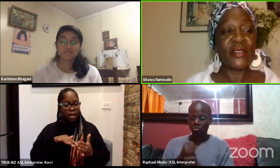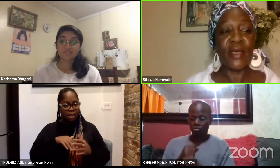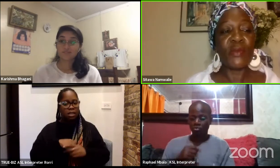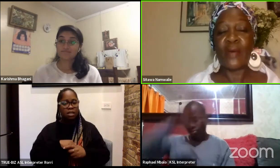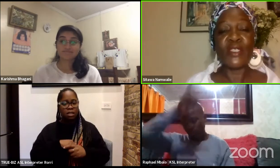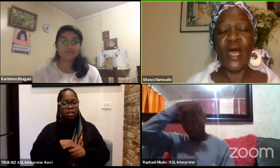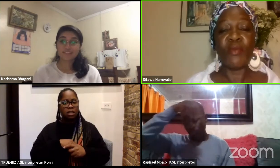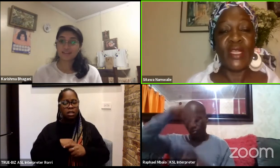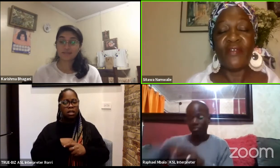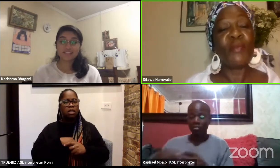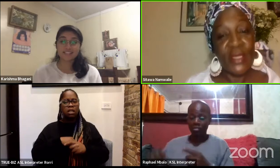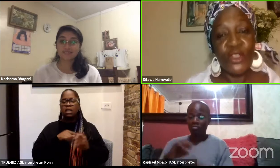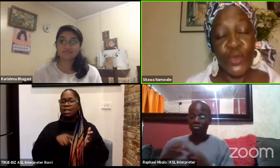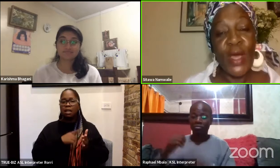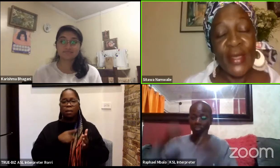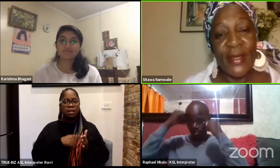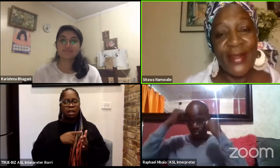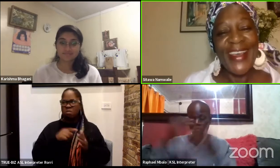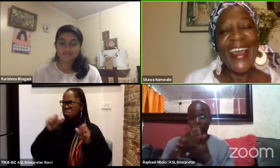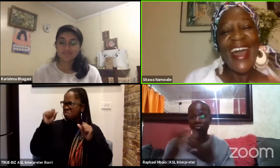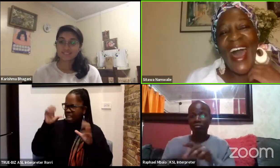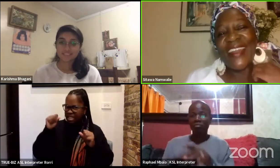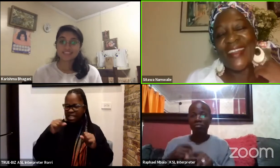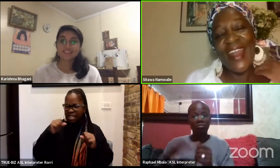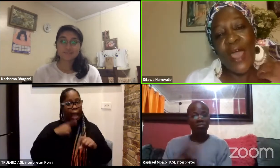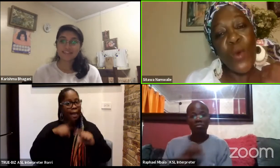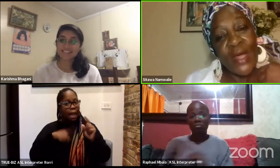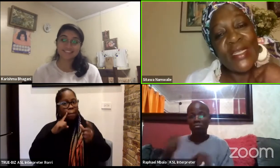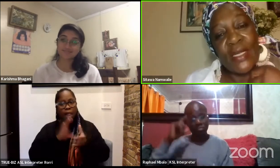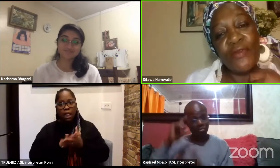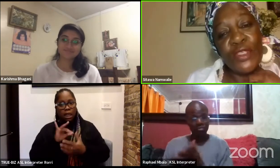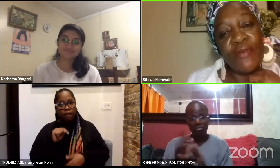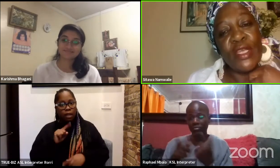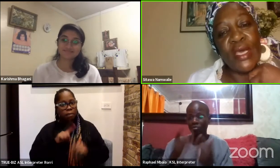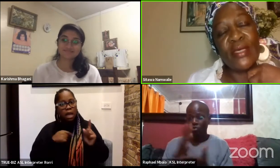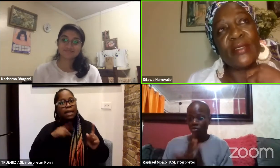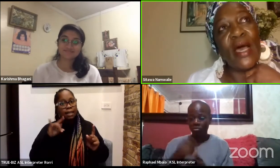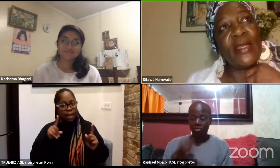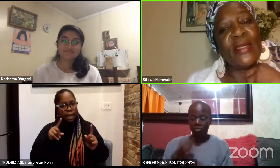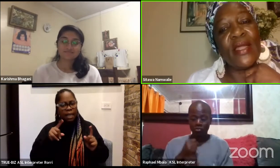I sometimes can't believe it but it's true I did, and I worked in it for several years